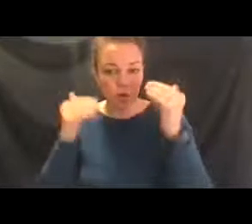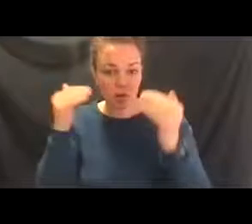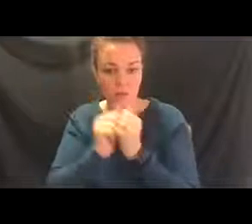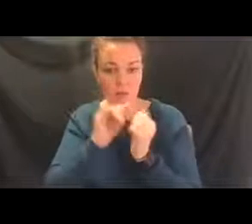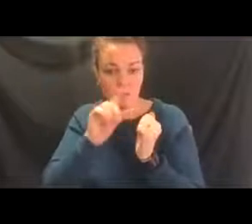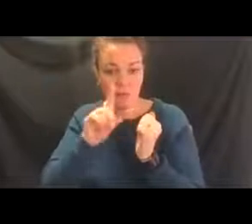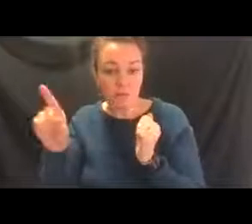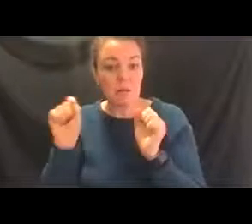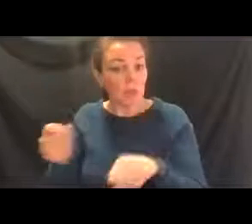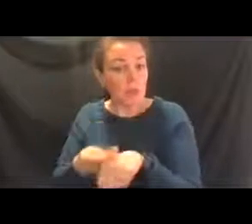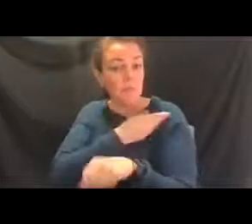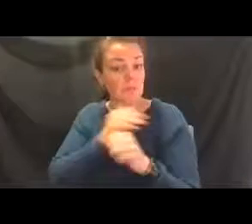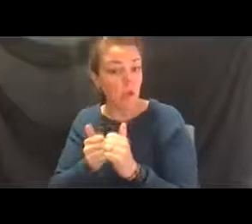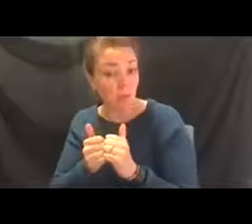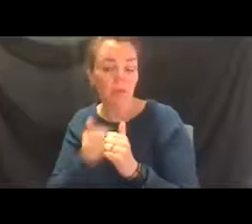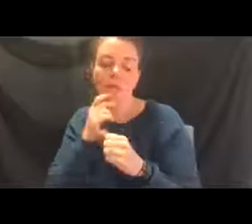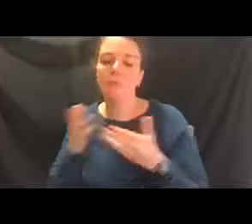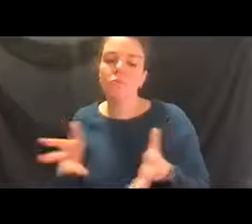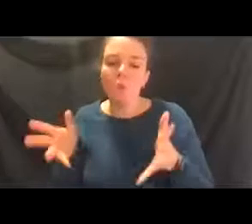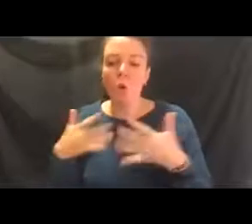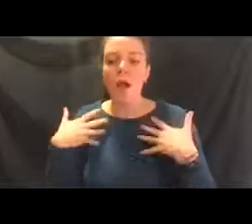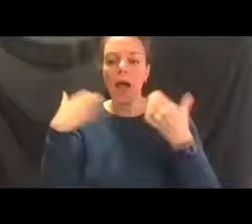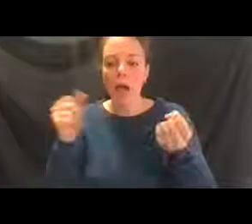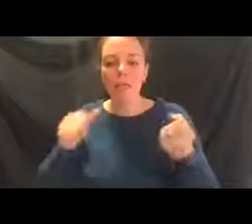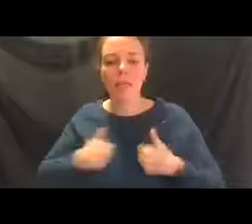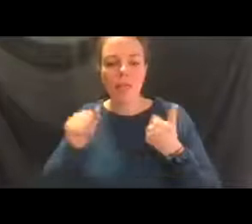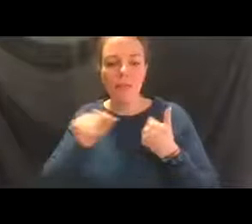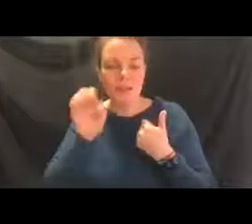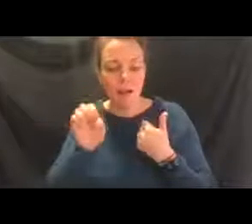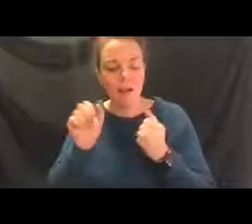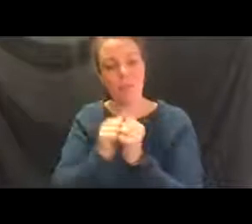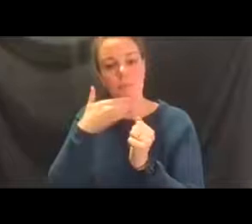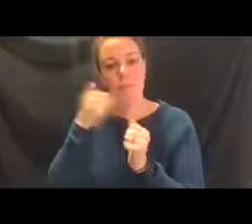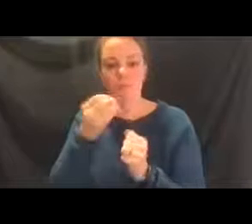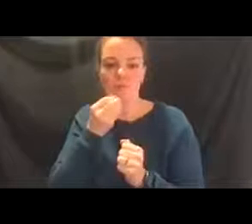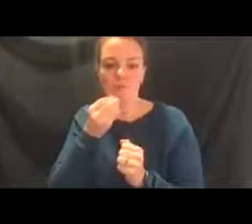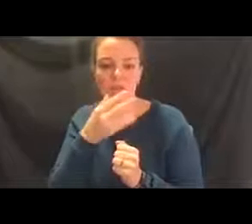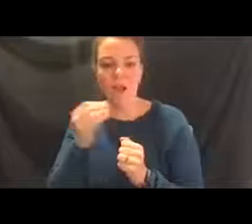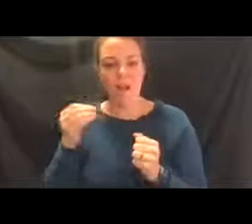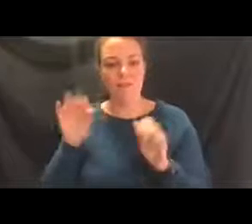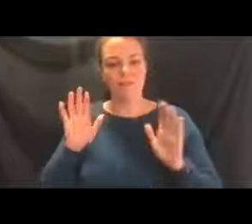improved by promoting healthier lifestyles with better nutrition and more physical activity. So